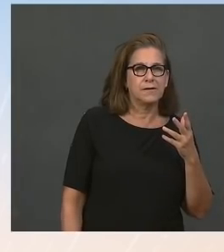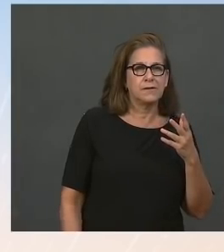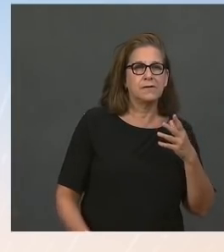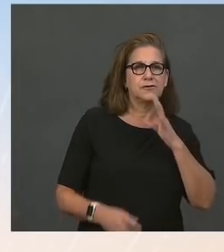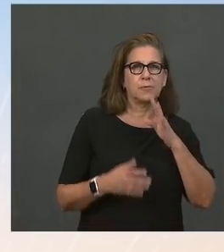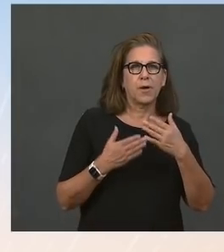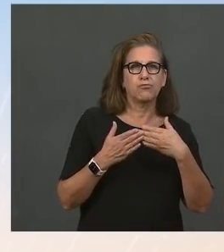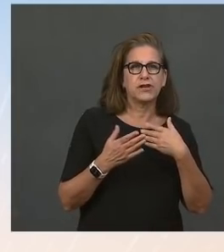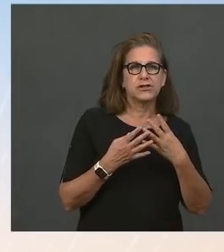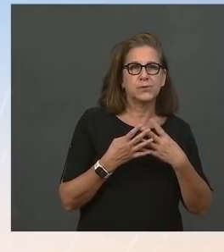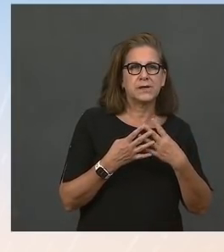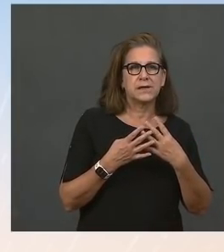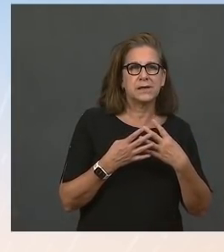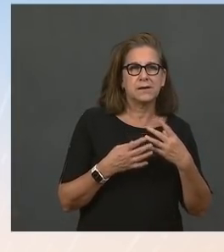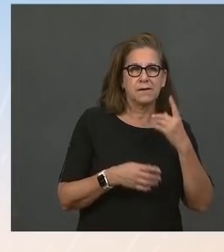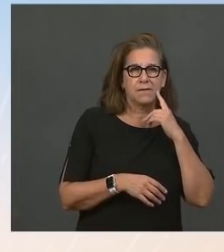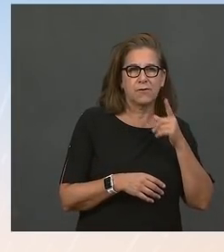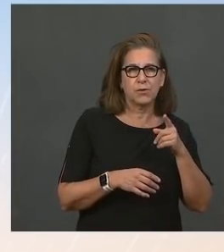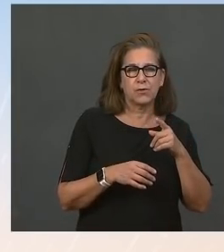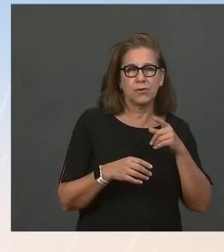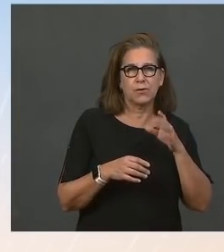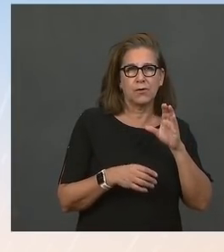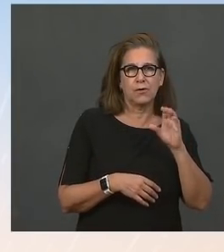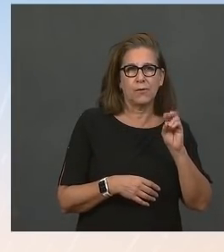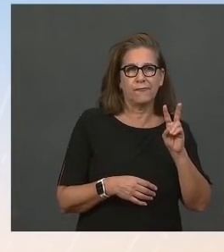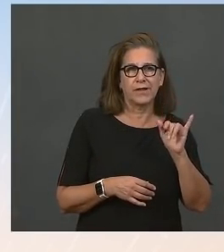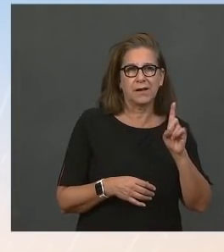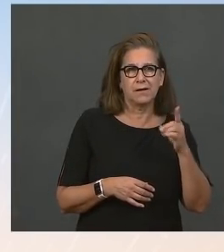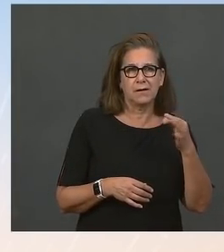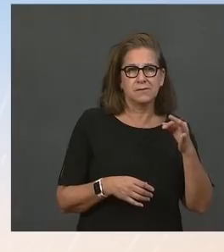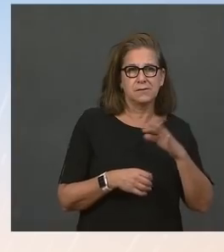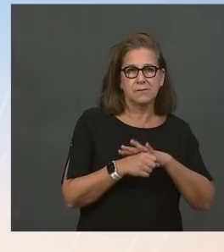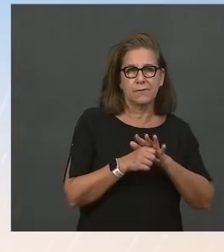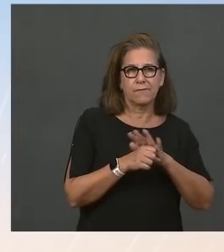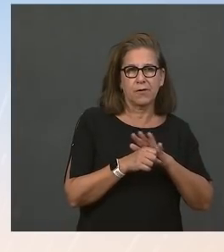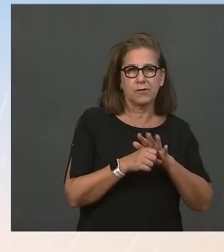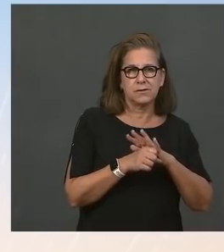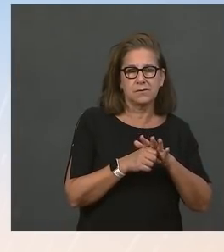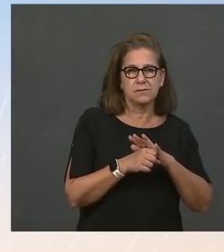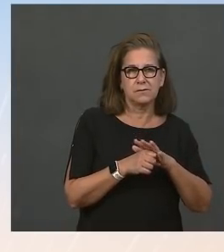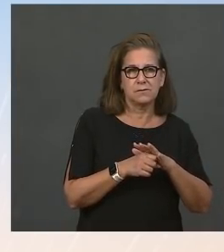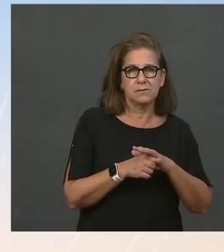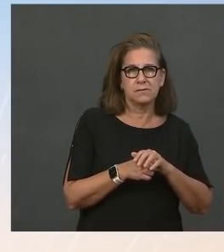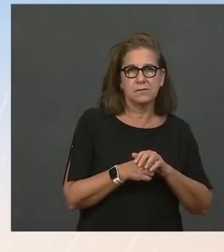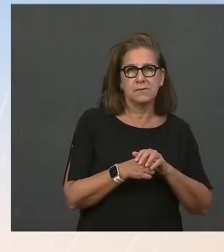we are still in the middle of a pandemic, as you know. People are wearing masks in this room as a reflection of that.